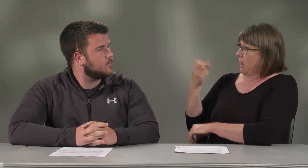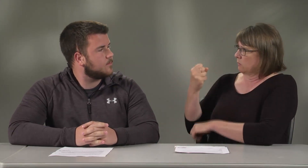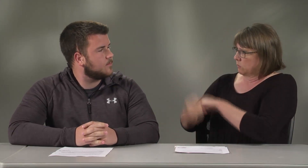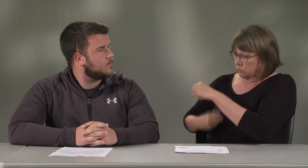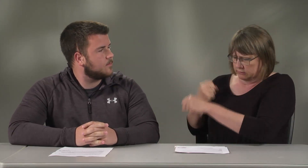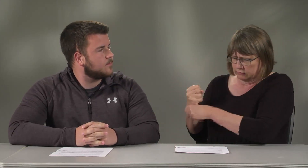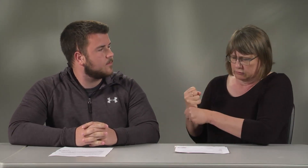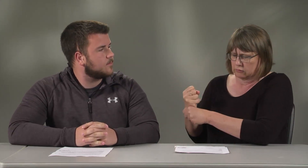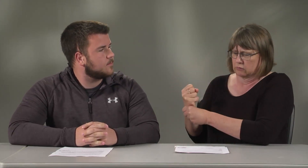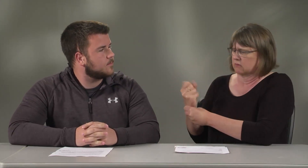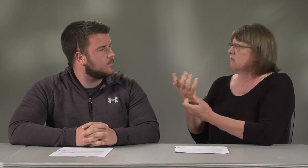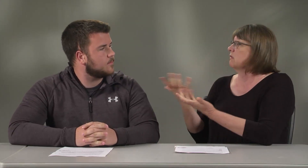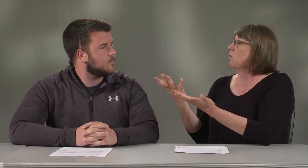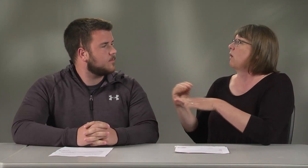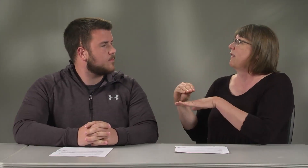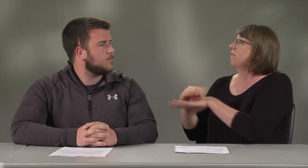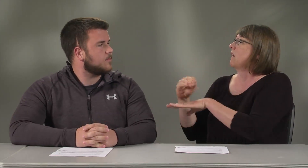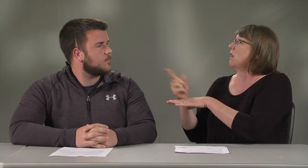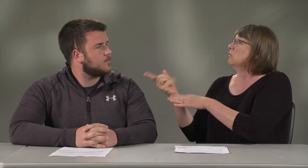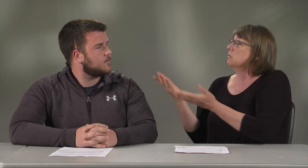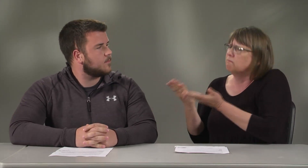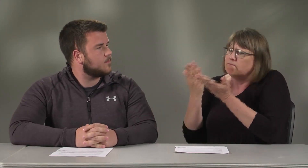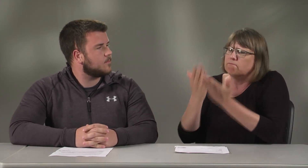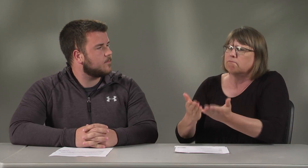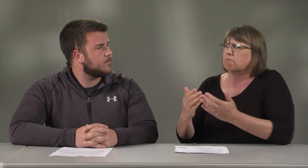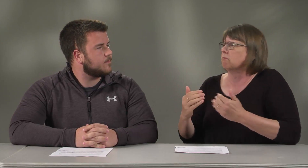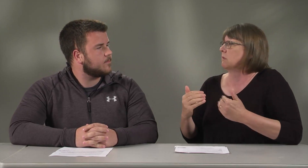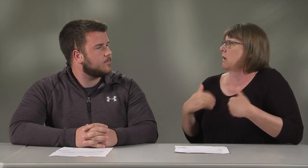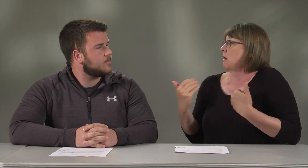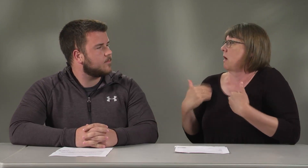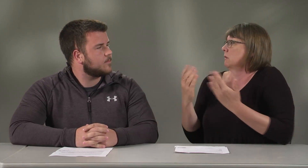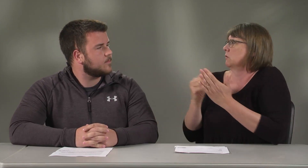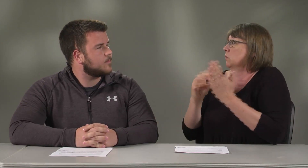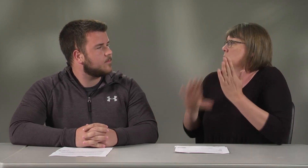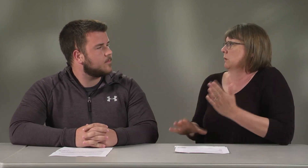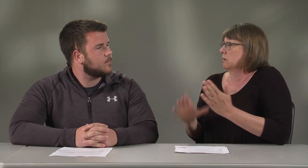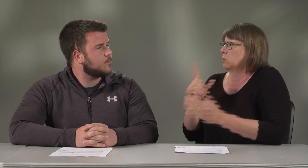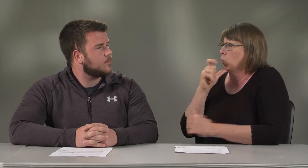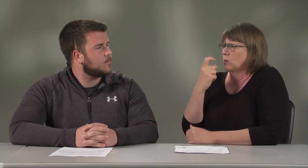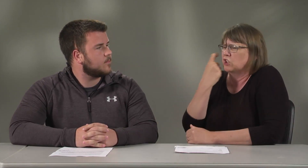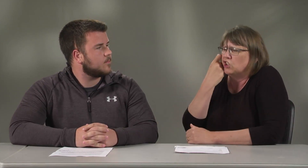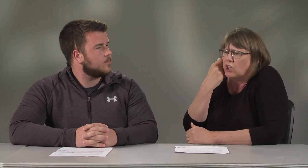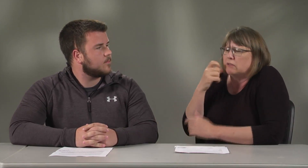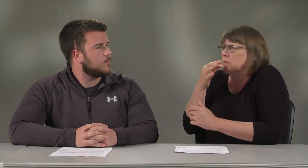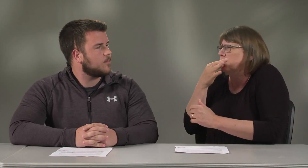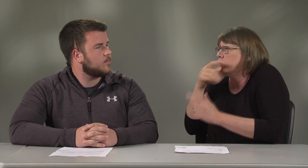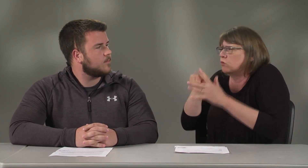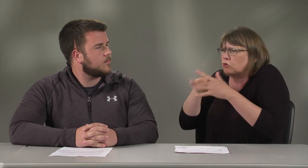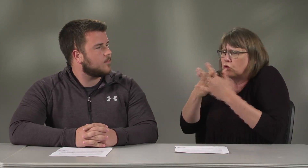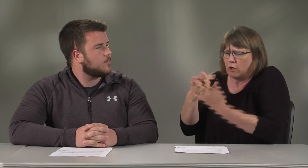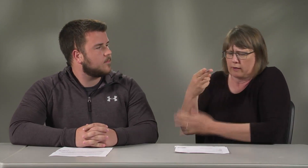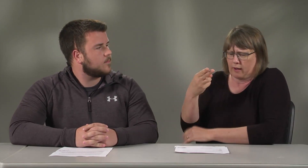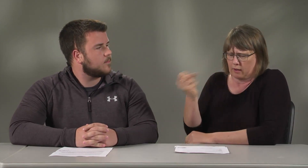When you look back at high school, what advice would you give to younger students who are just starting high school